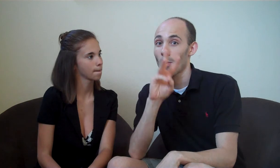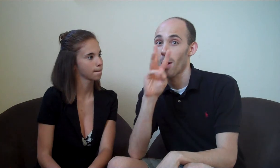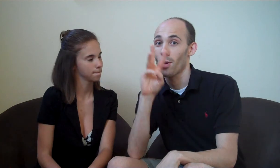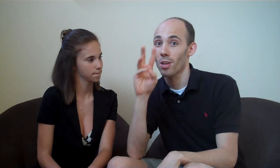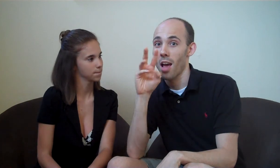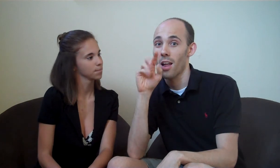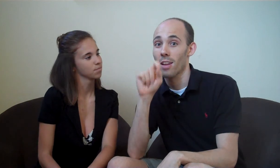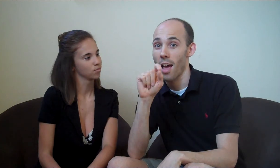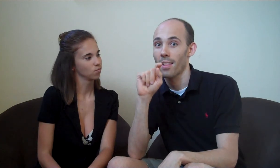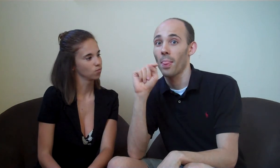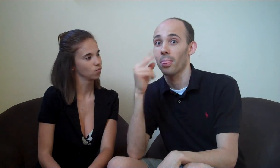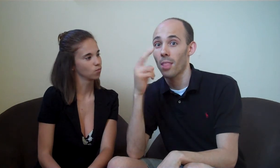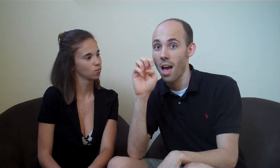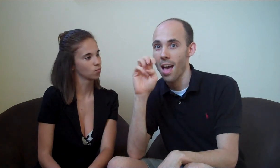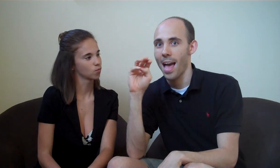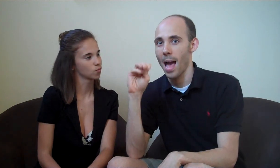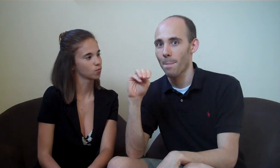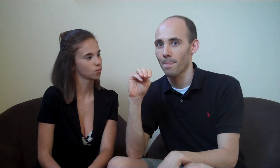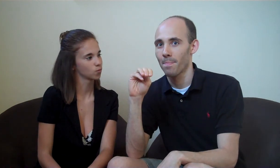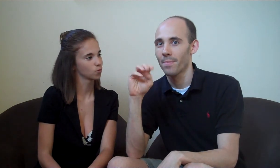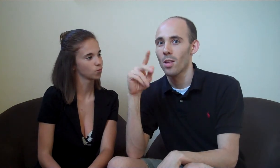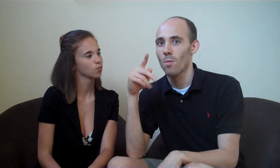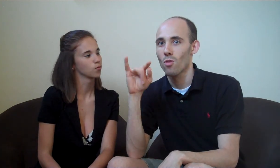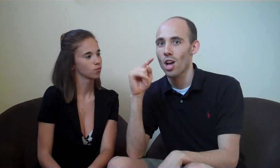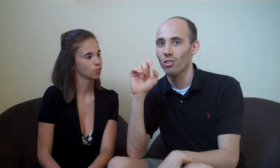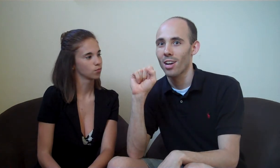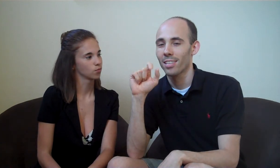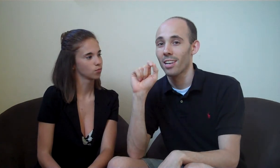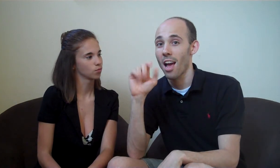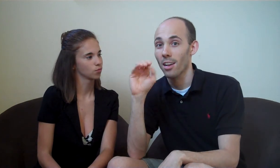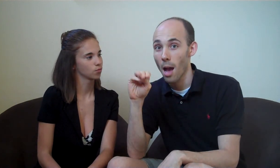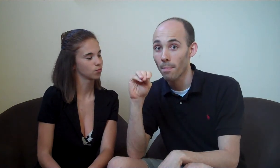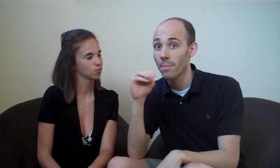www.themprojects.com.